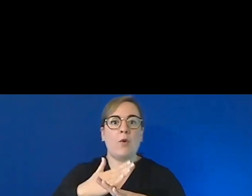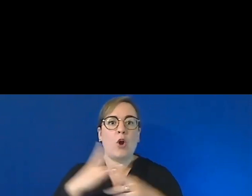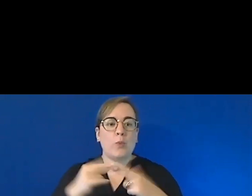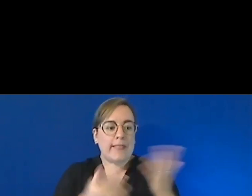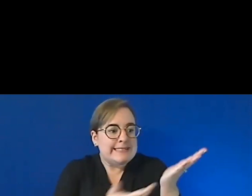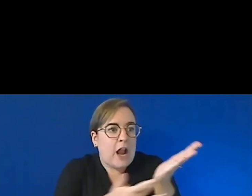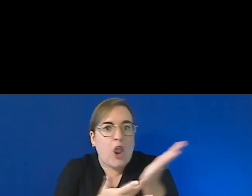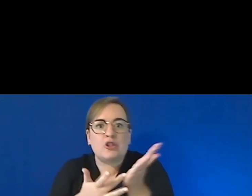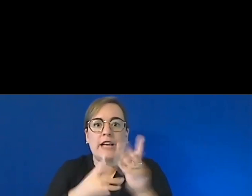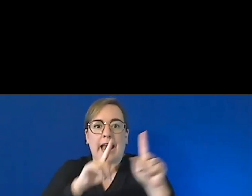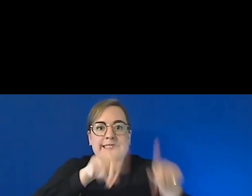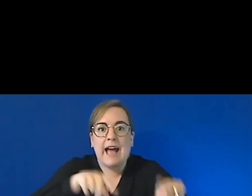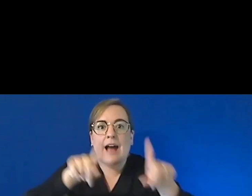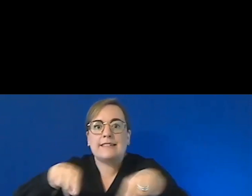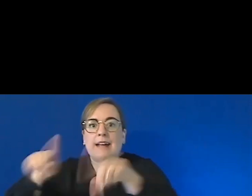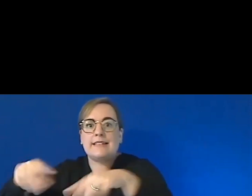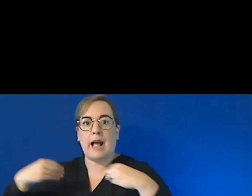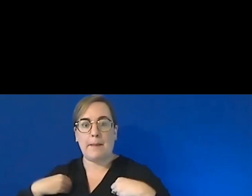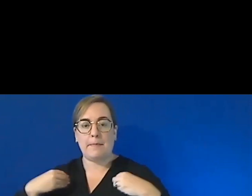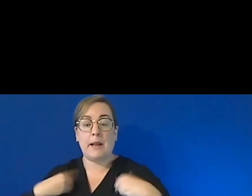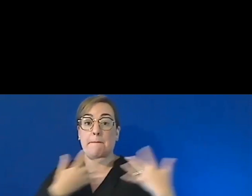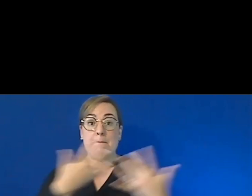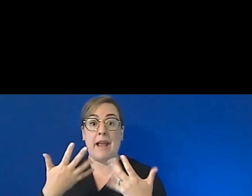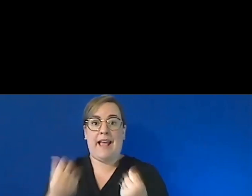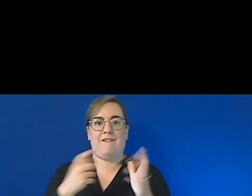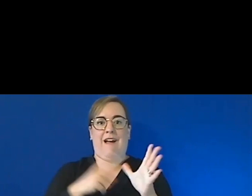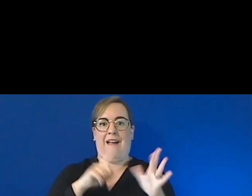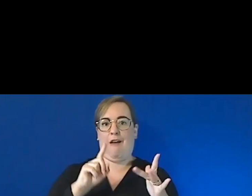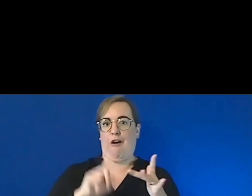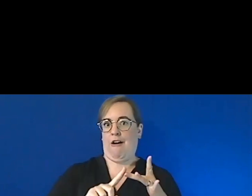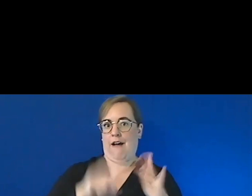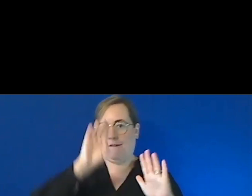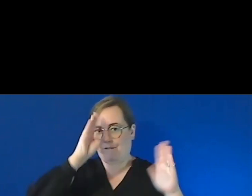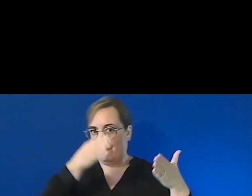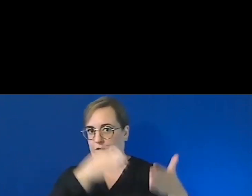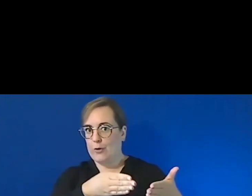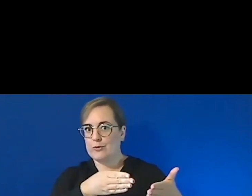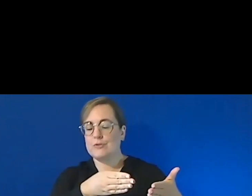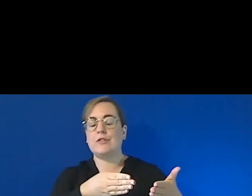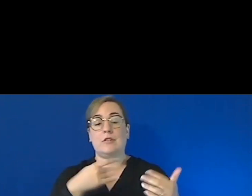and many are AI focused and today you know I’ll be facilitating a talk with one of AI’s forward